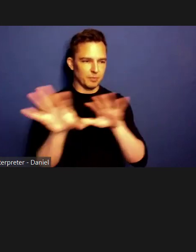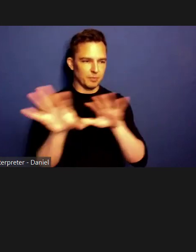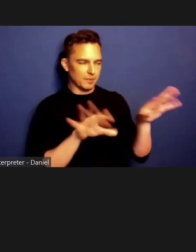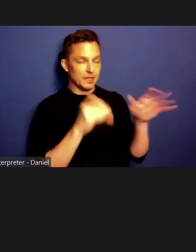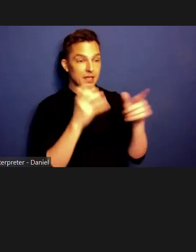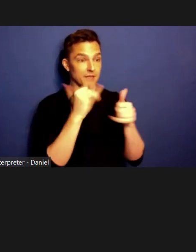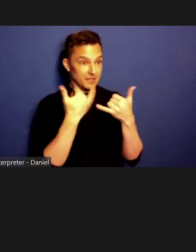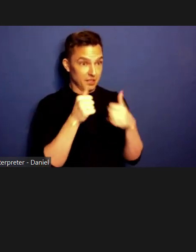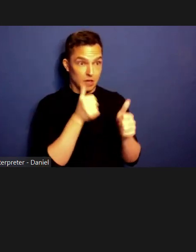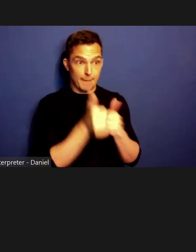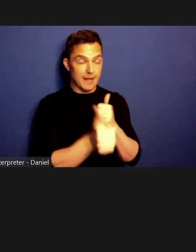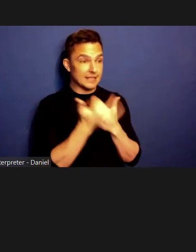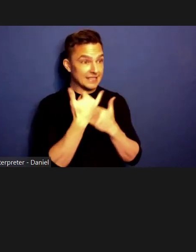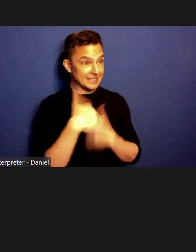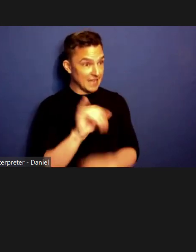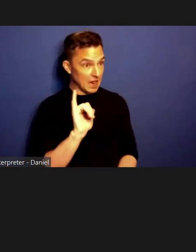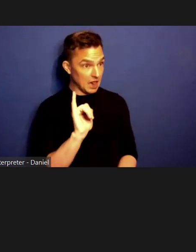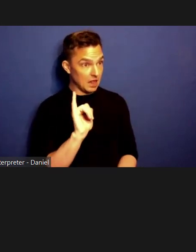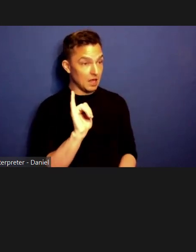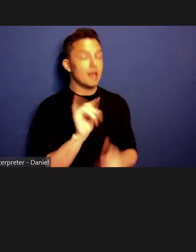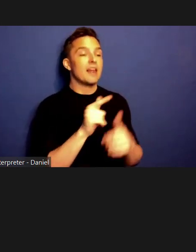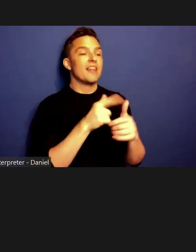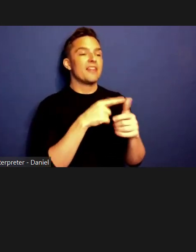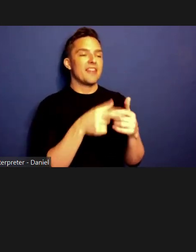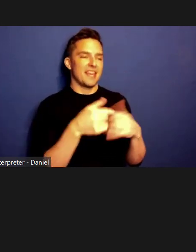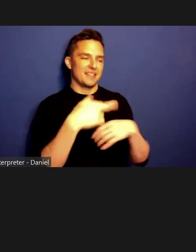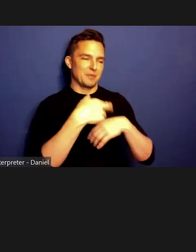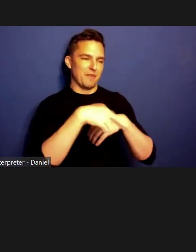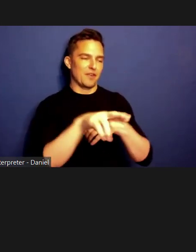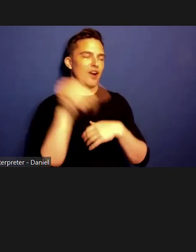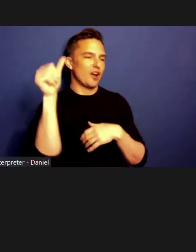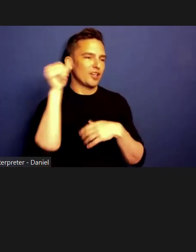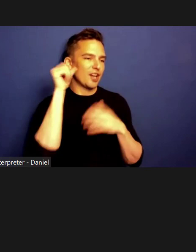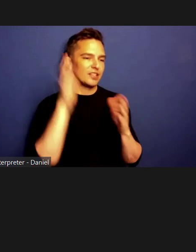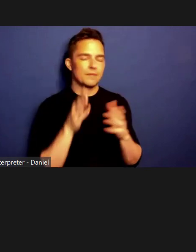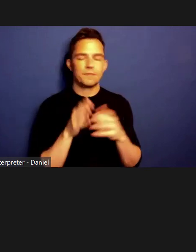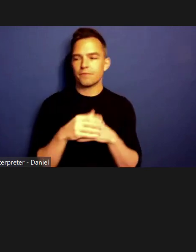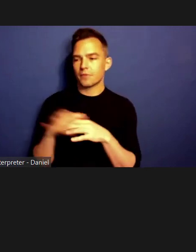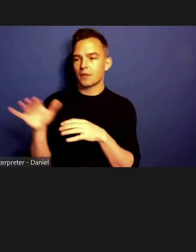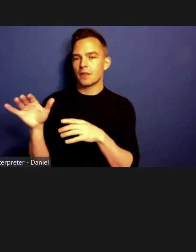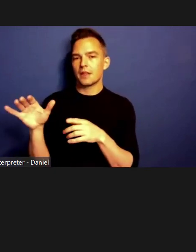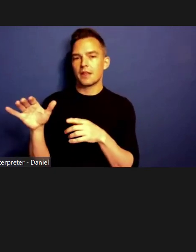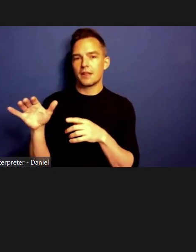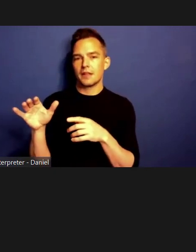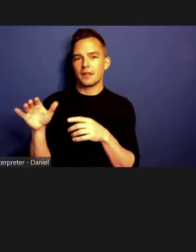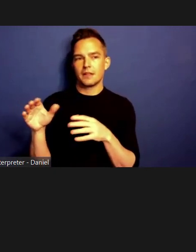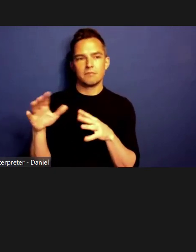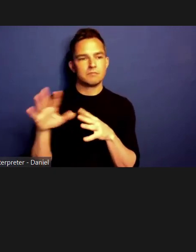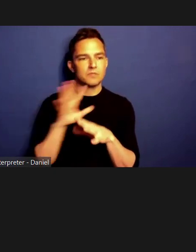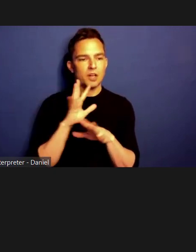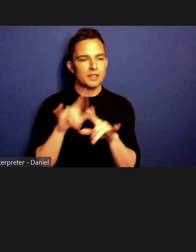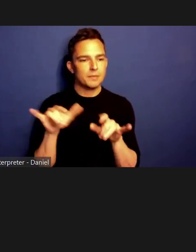refer to the health care -- to the audiologist. What's that, Terry? Dr.